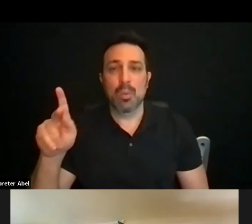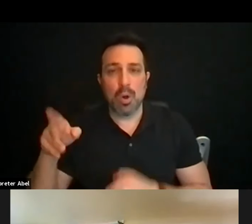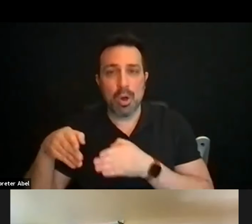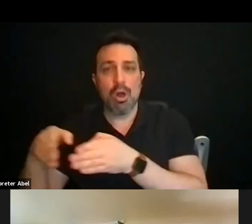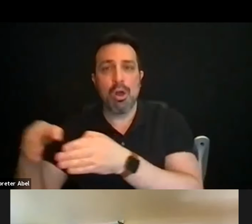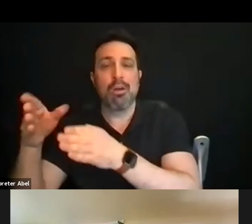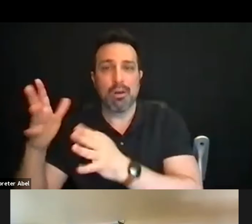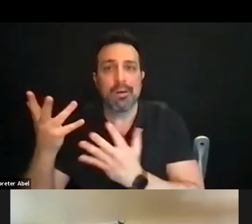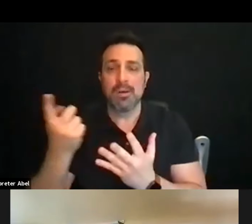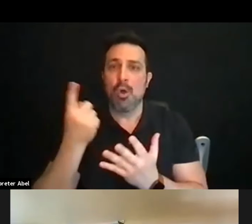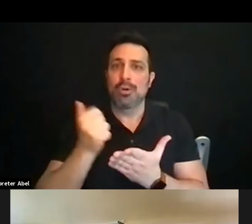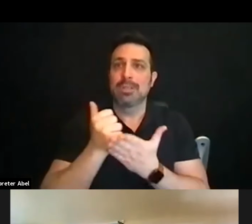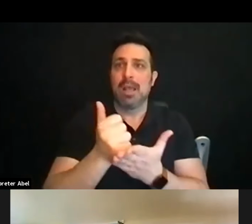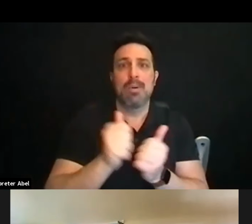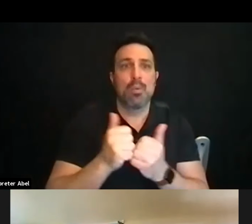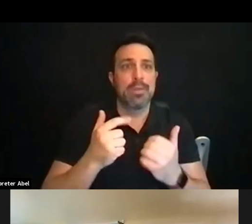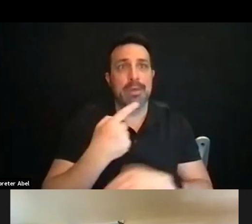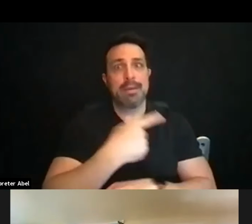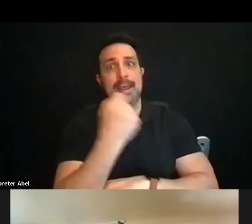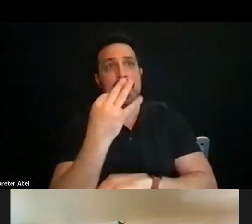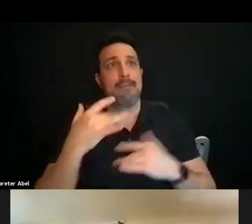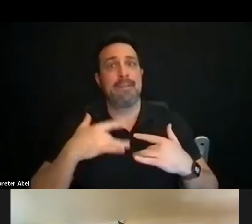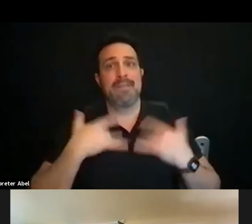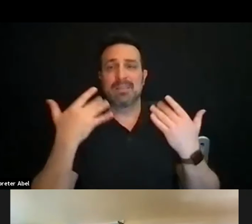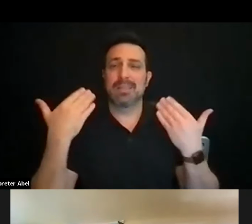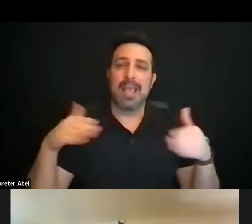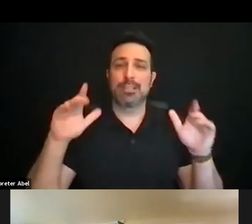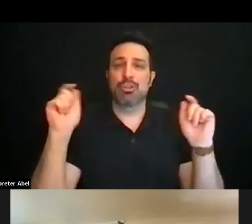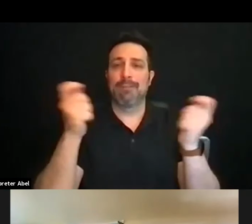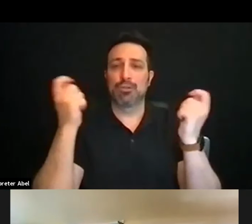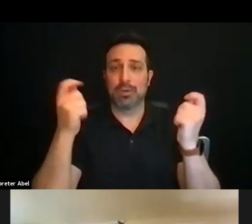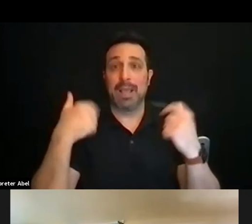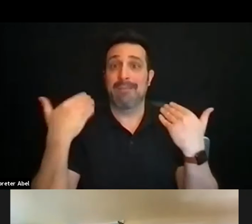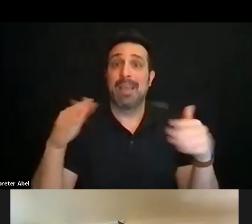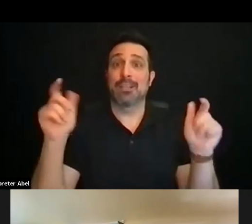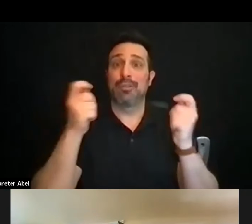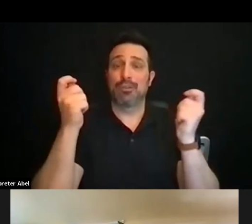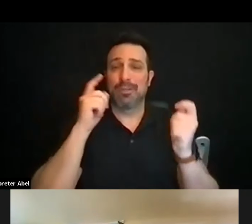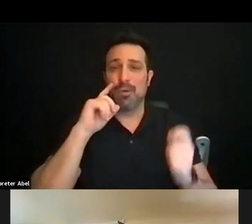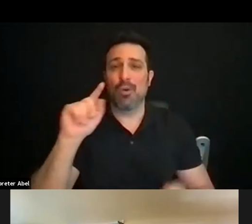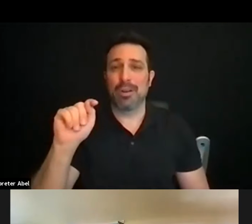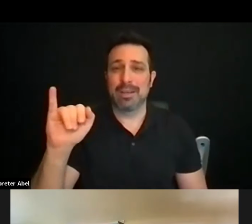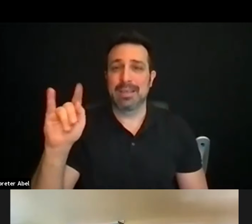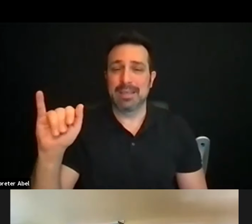it and we chalk the name of loved ones killed throughout Oregon at our events on the sidewalks. So always